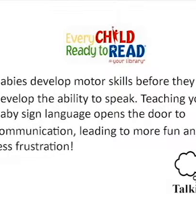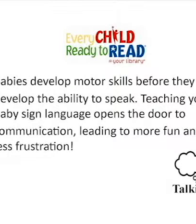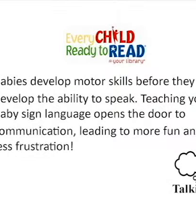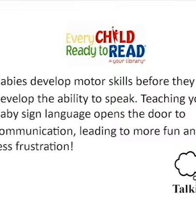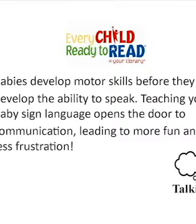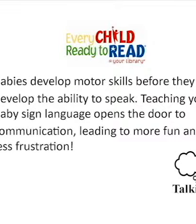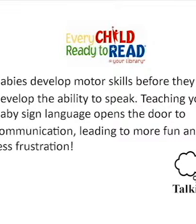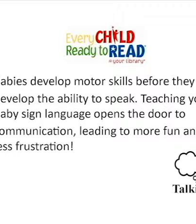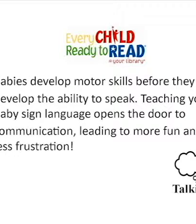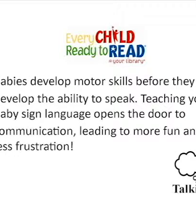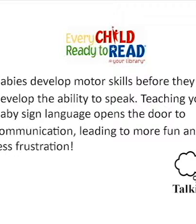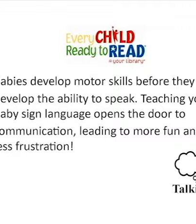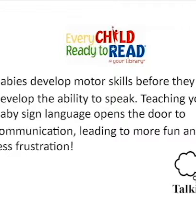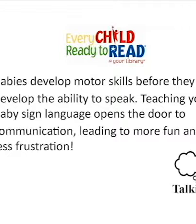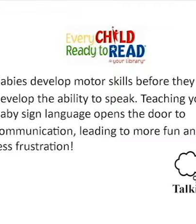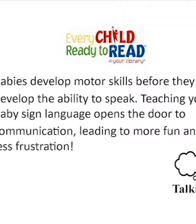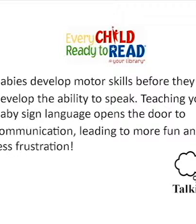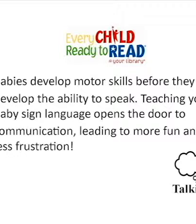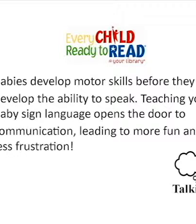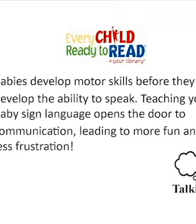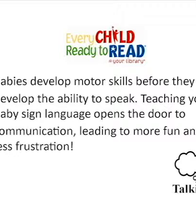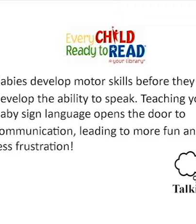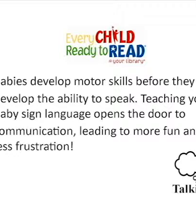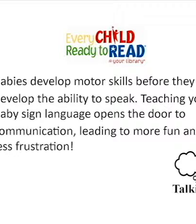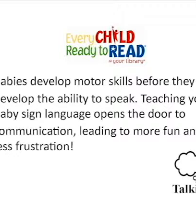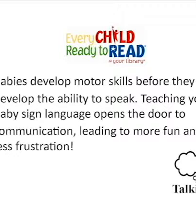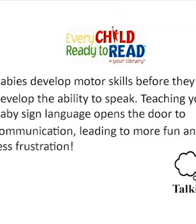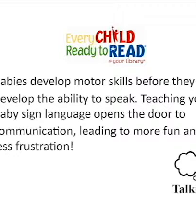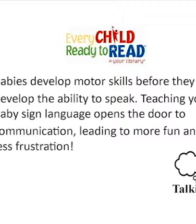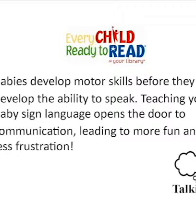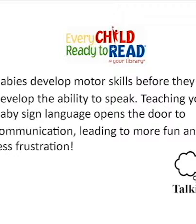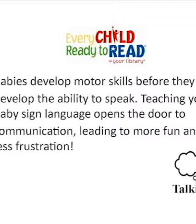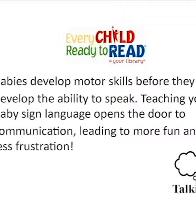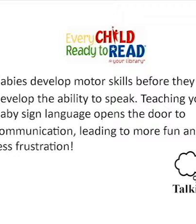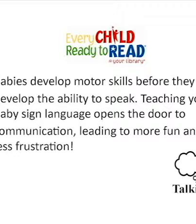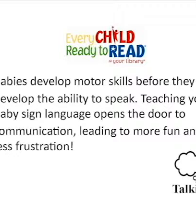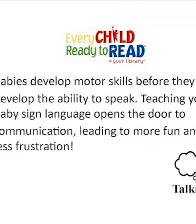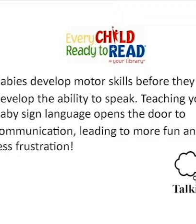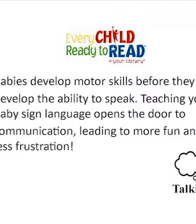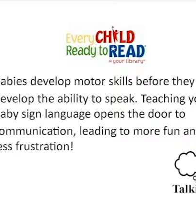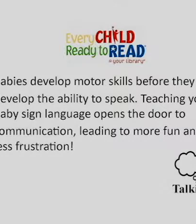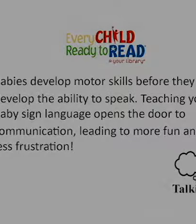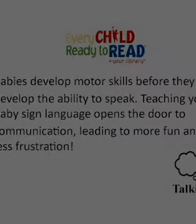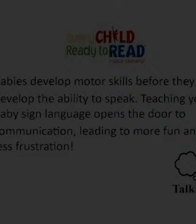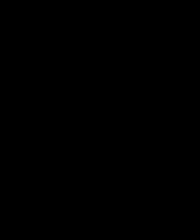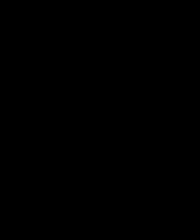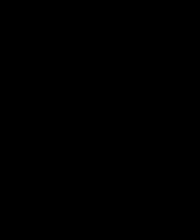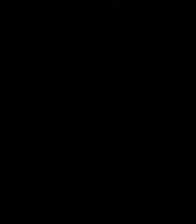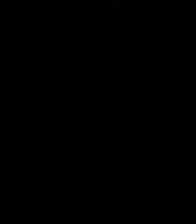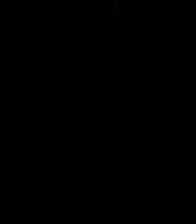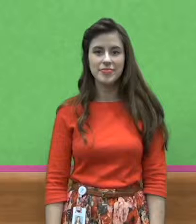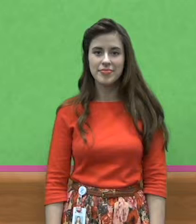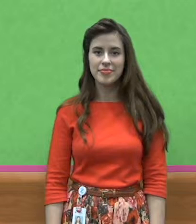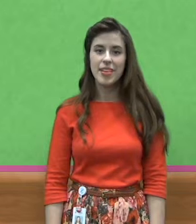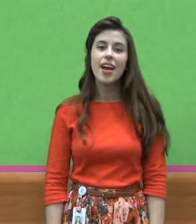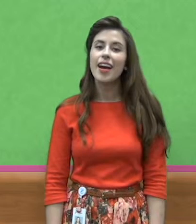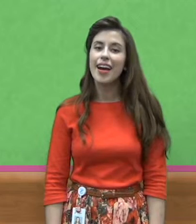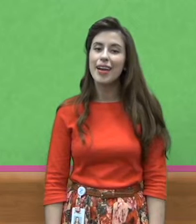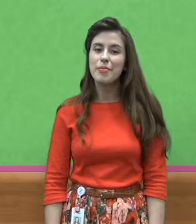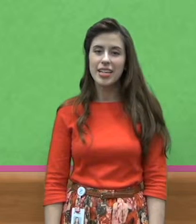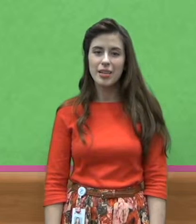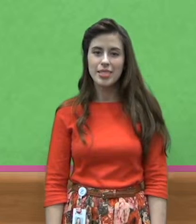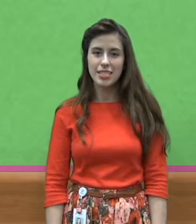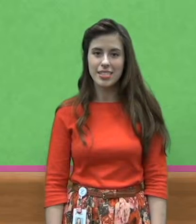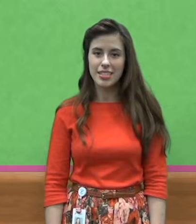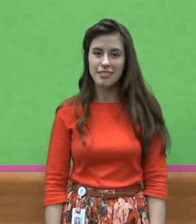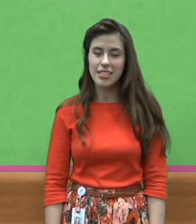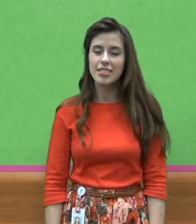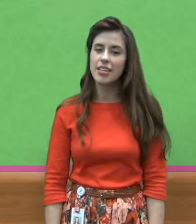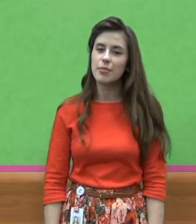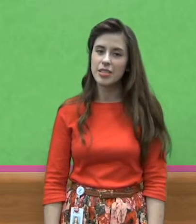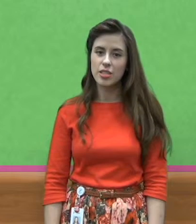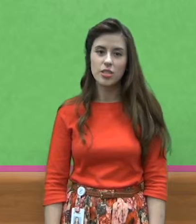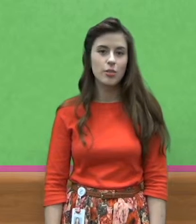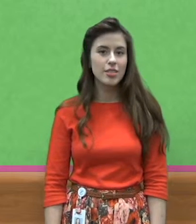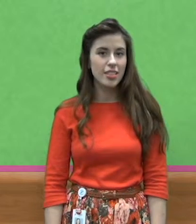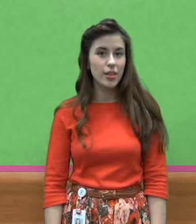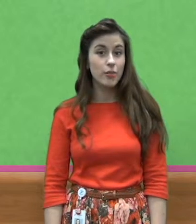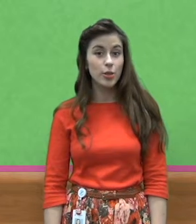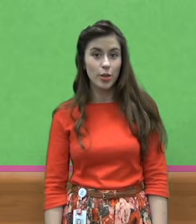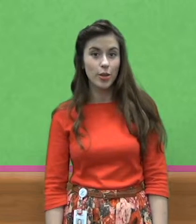Hi, my name is Alissa, and today I'll be teaching you the sign for girl.